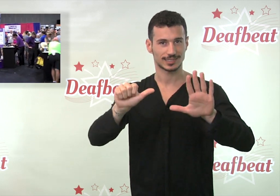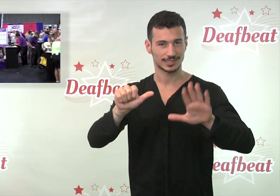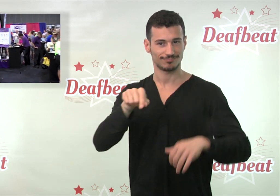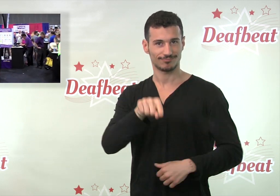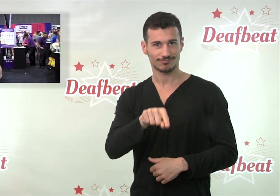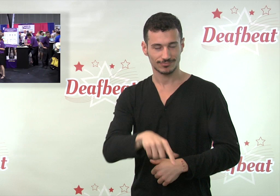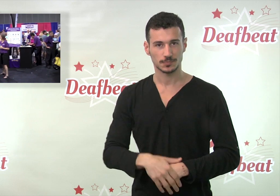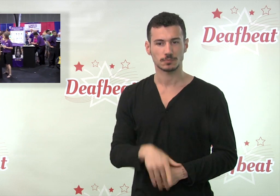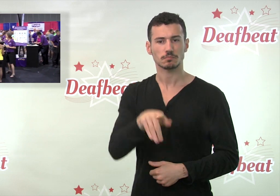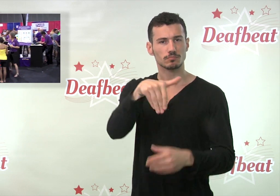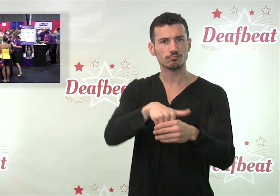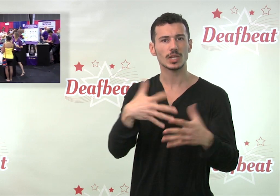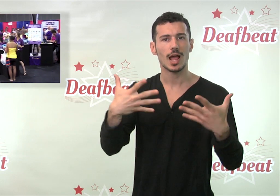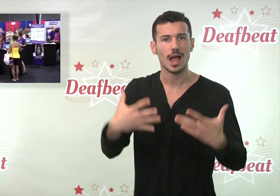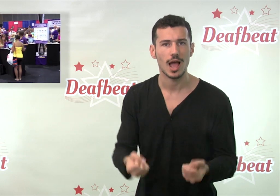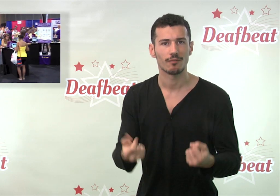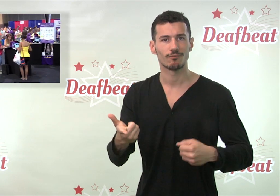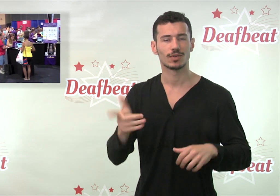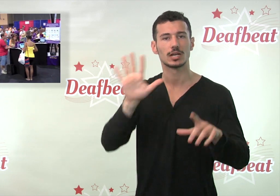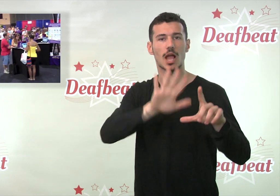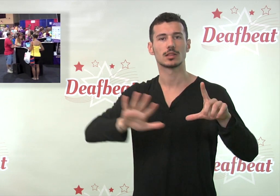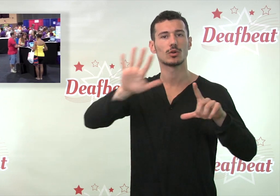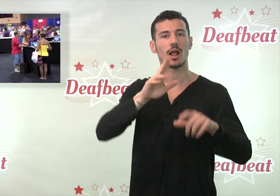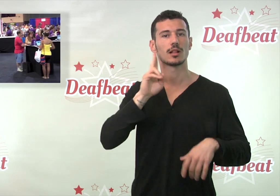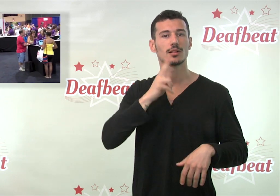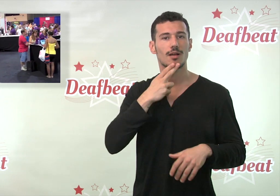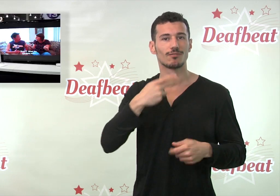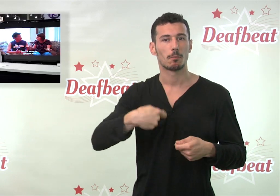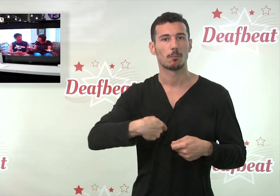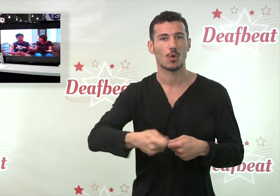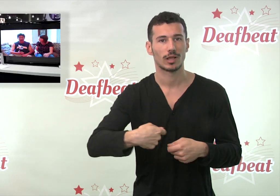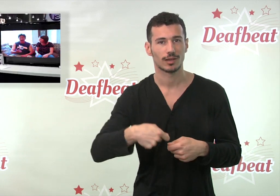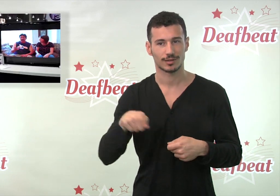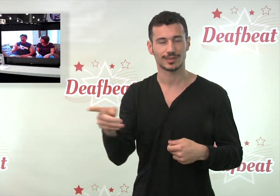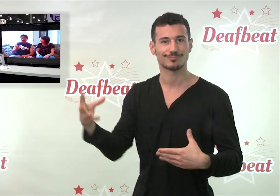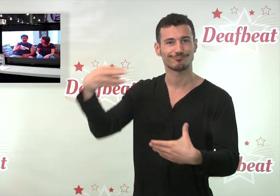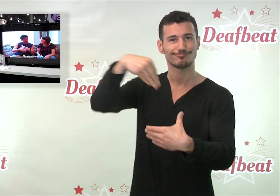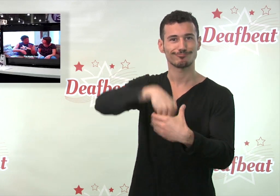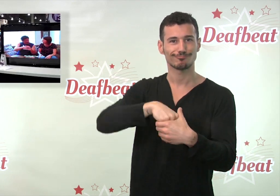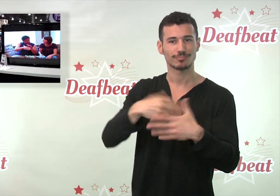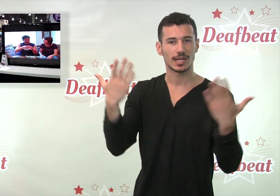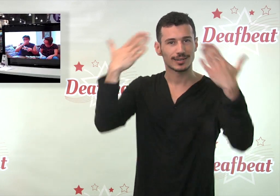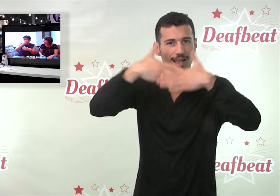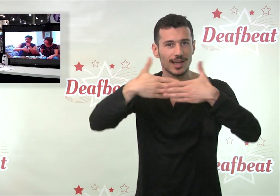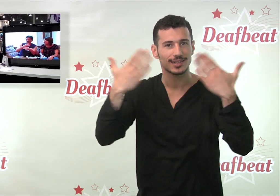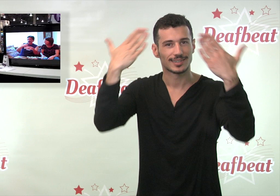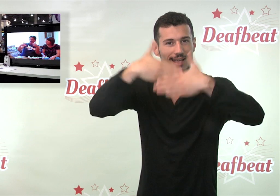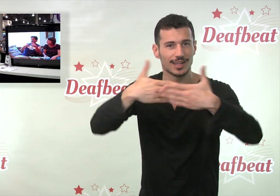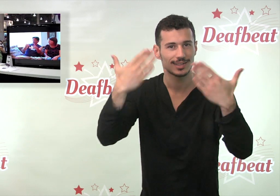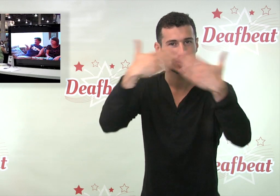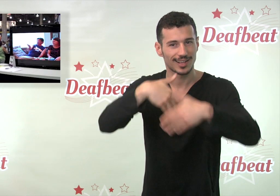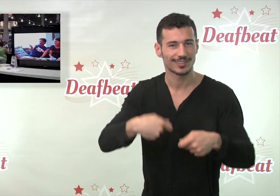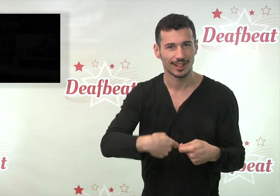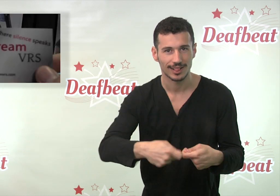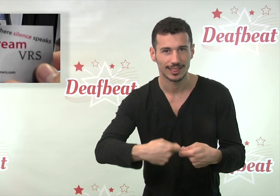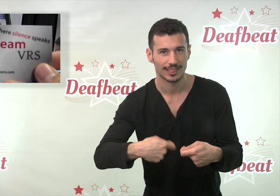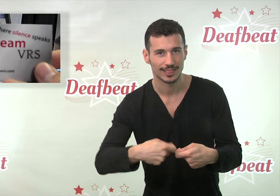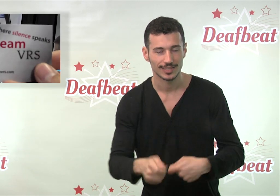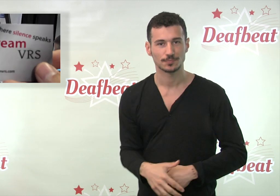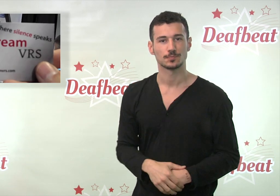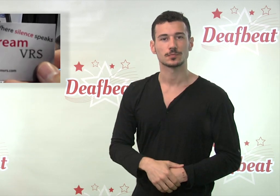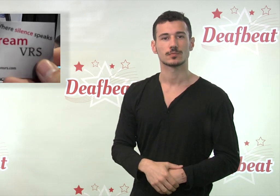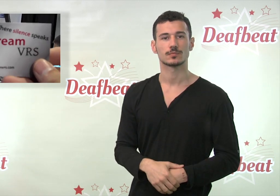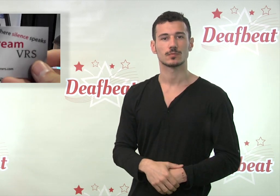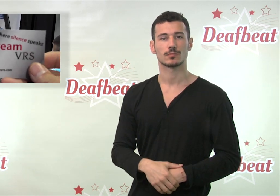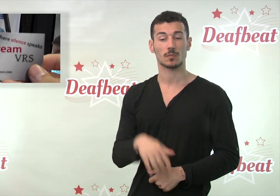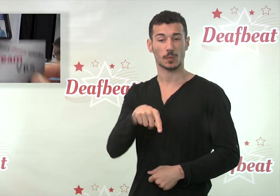“National Deaf Poker” has scheduled events every night together with the big event.